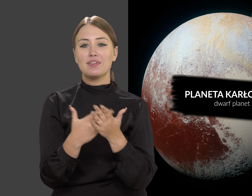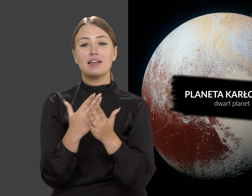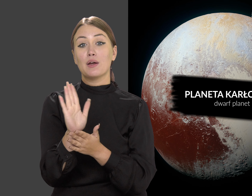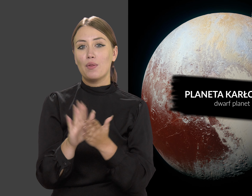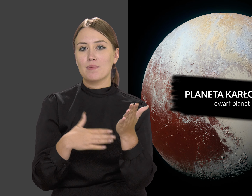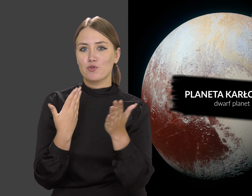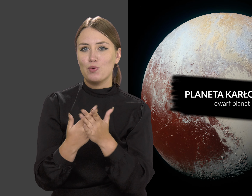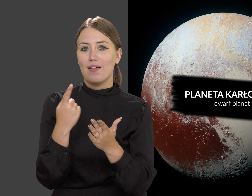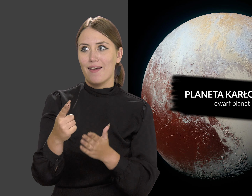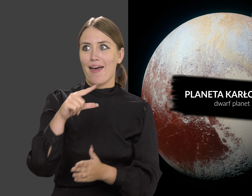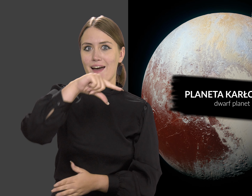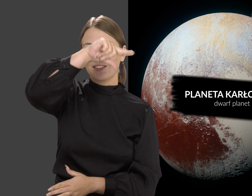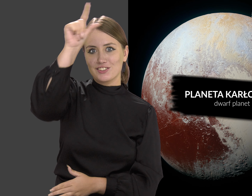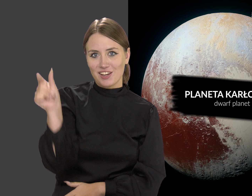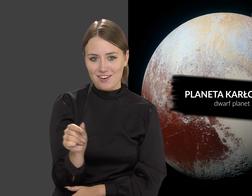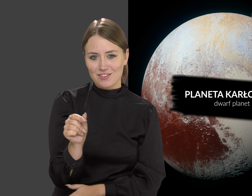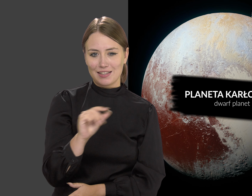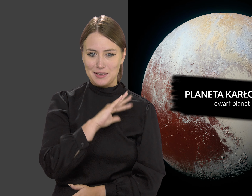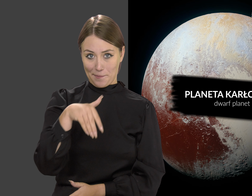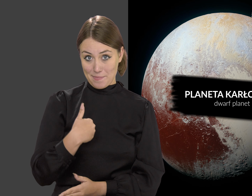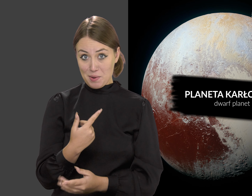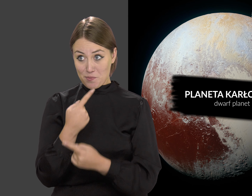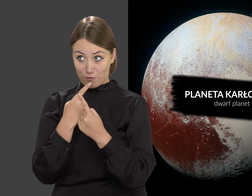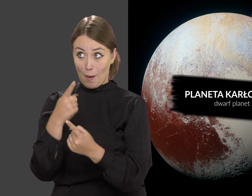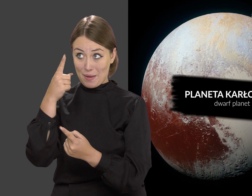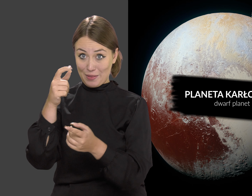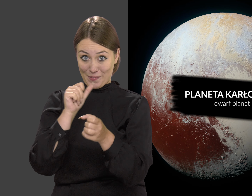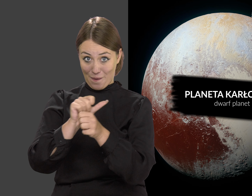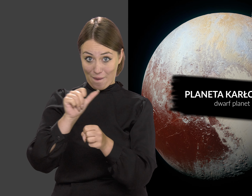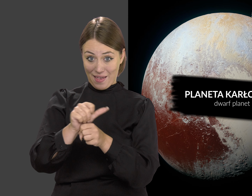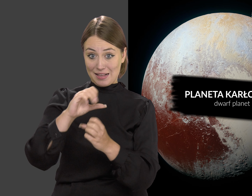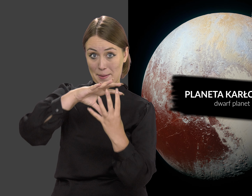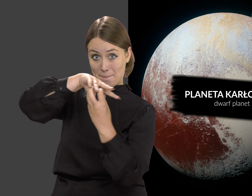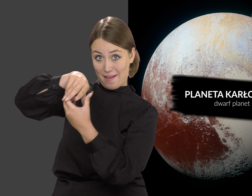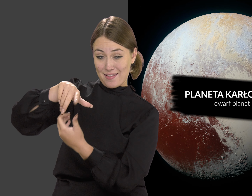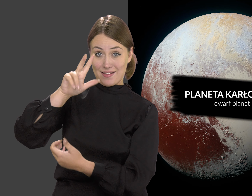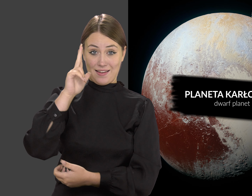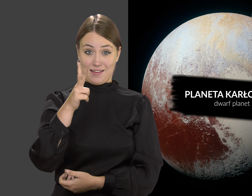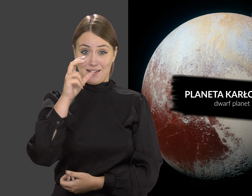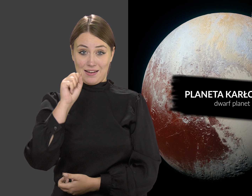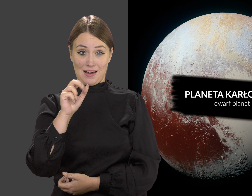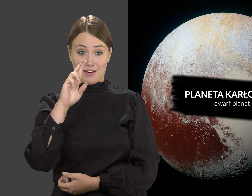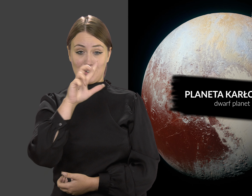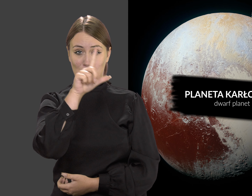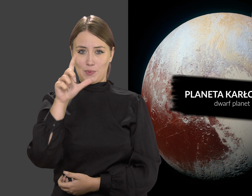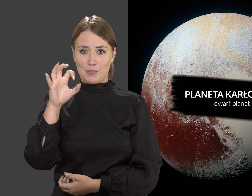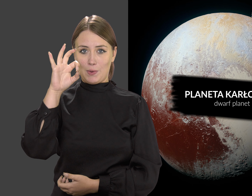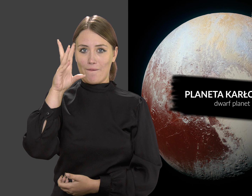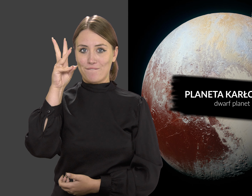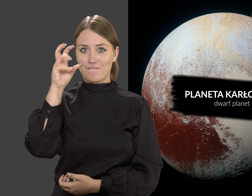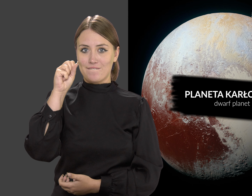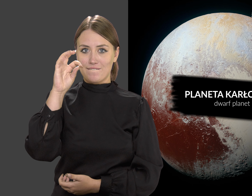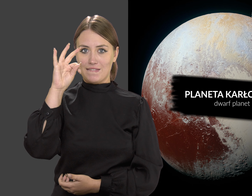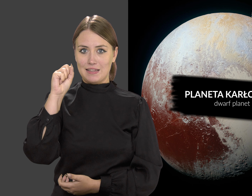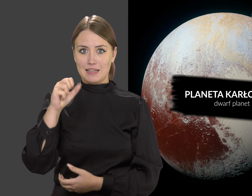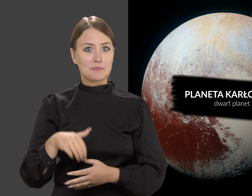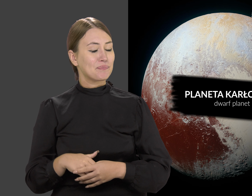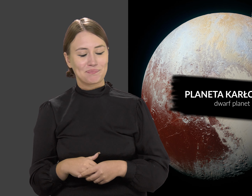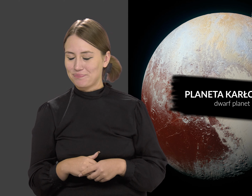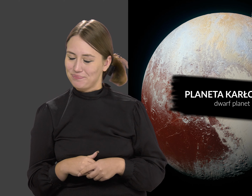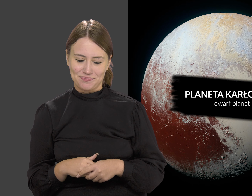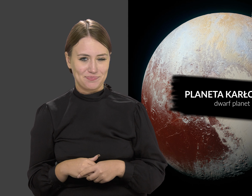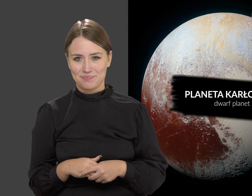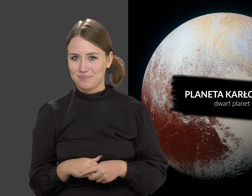so, for example, we don't call our Moon a dwarf planet.